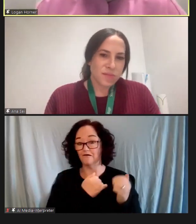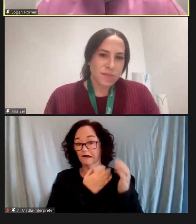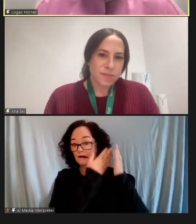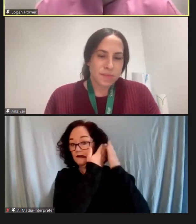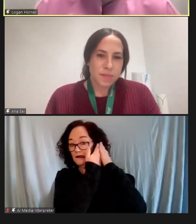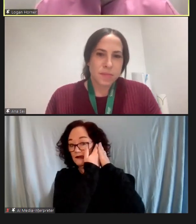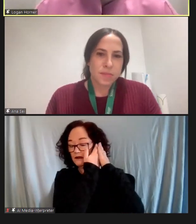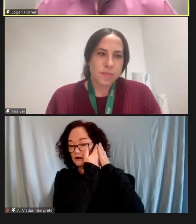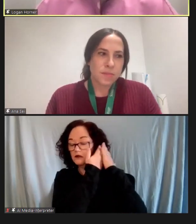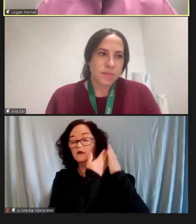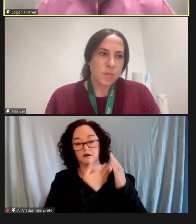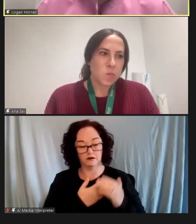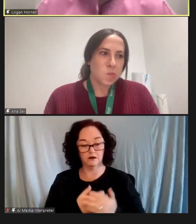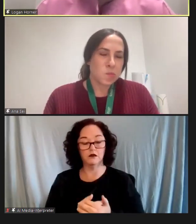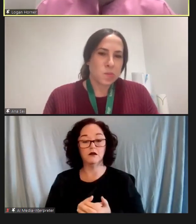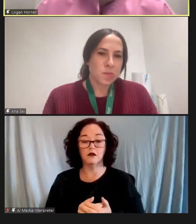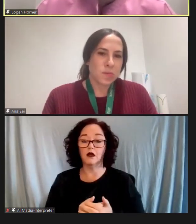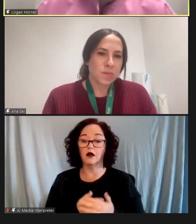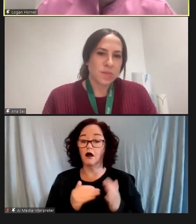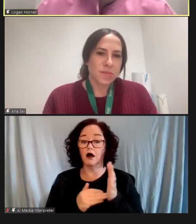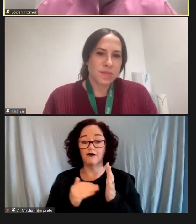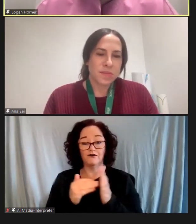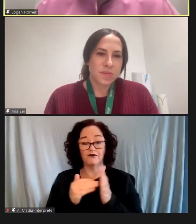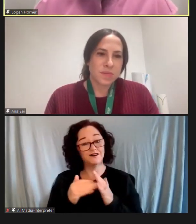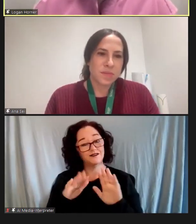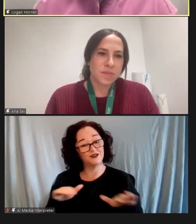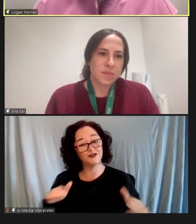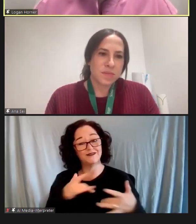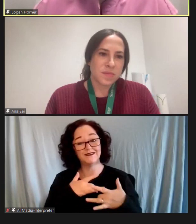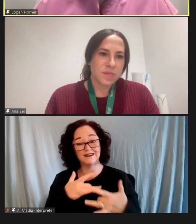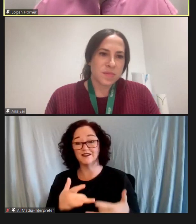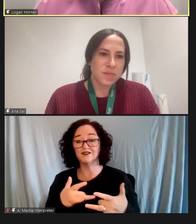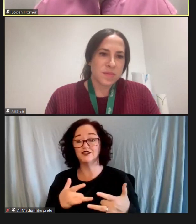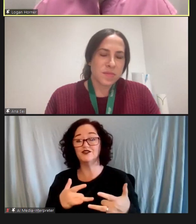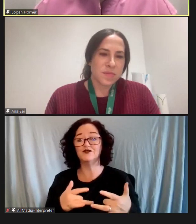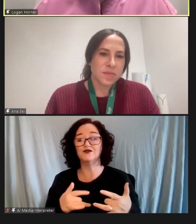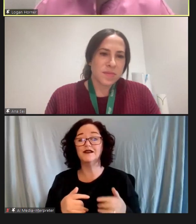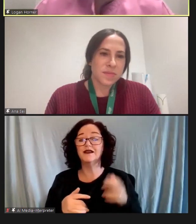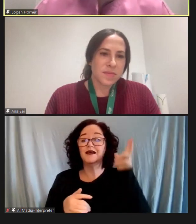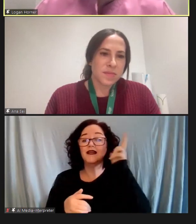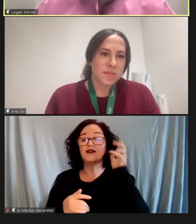kids they will get a ear infection they